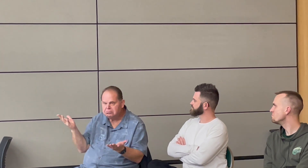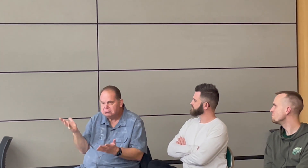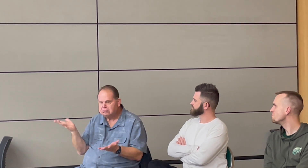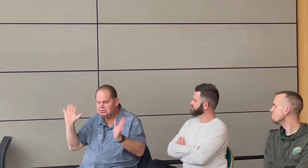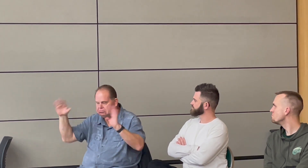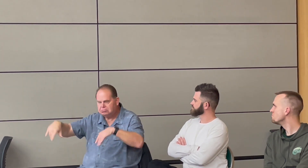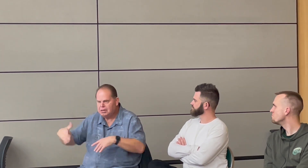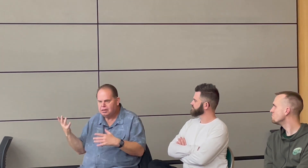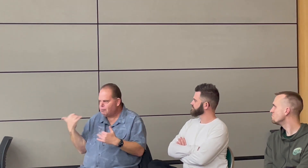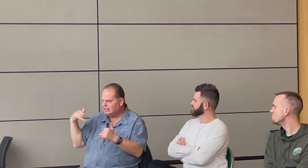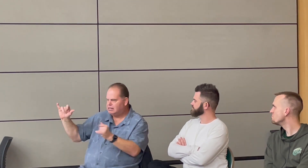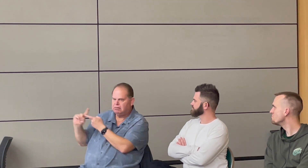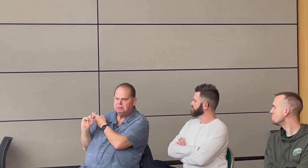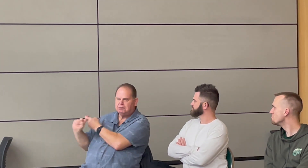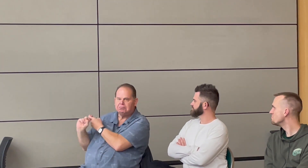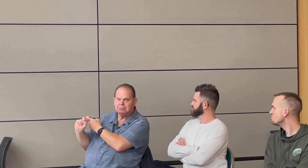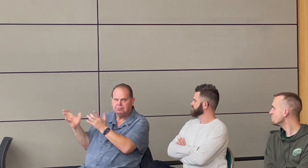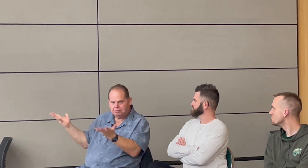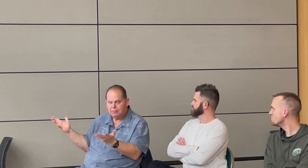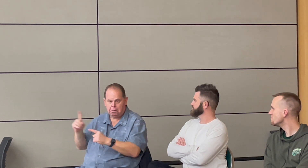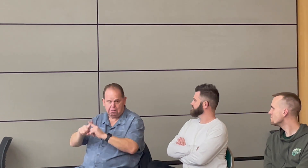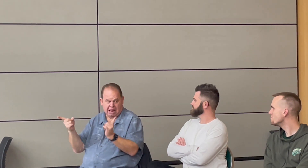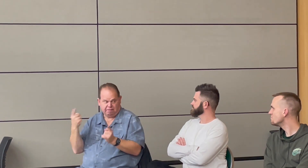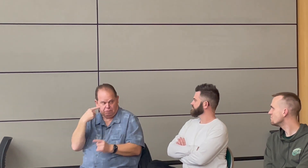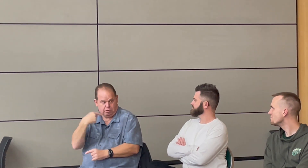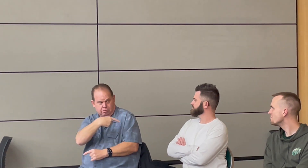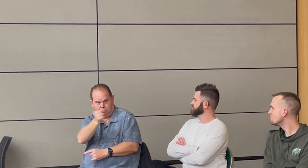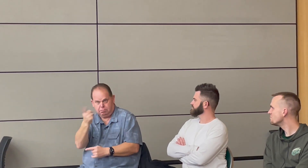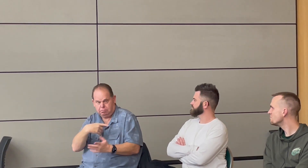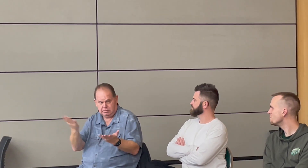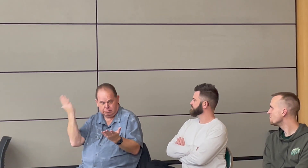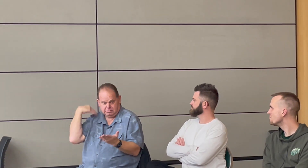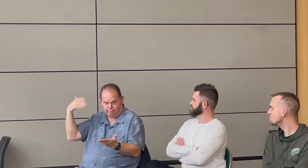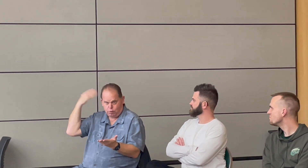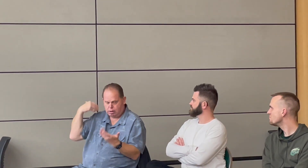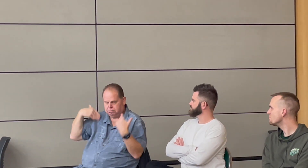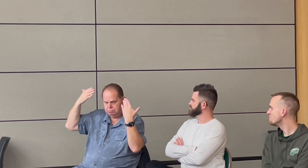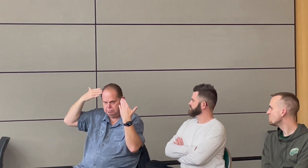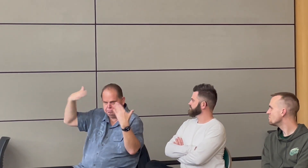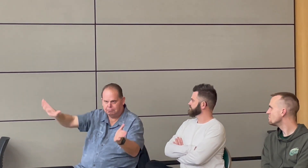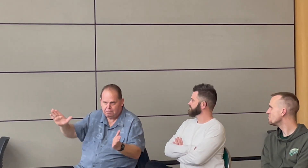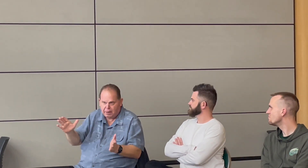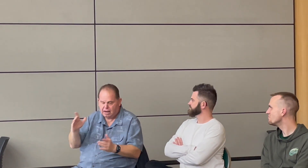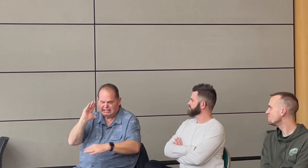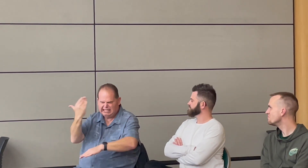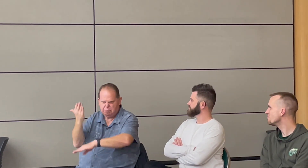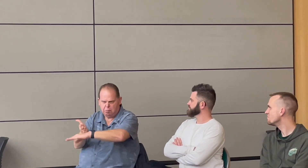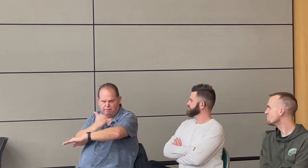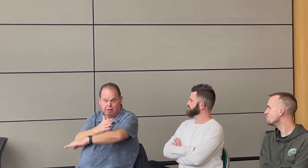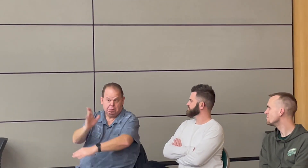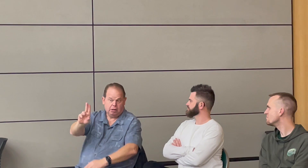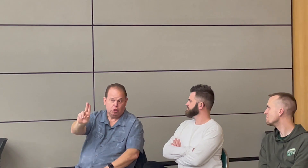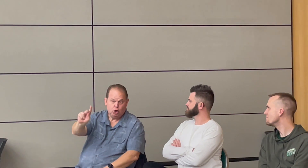little bit and I certainly am understanding of the fact that they can have their opin and we were able to have a friendship still but I don't know what it would have been like for these